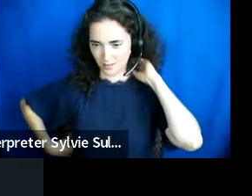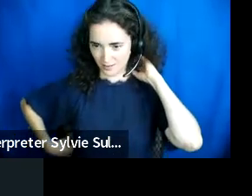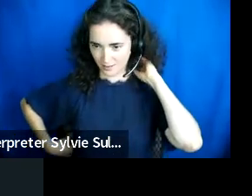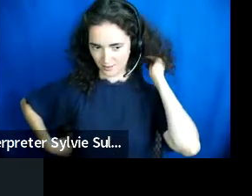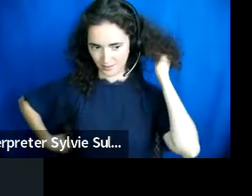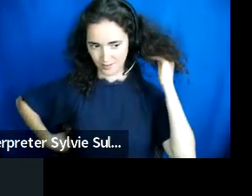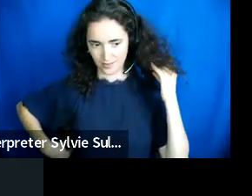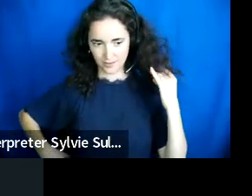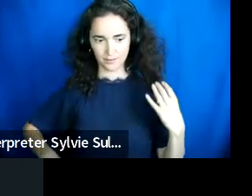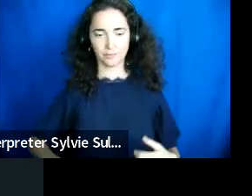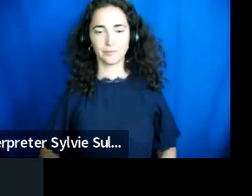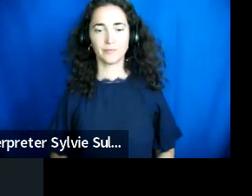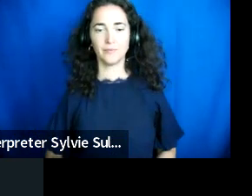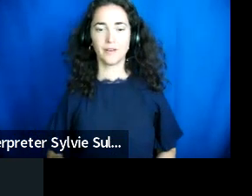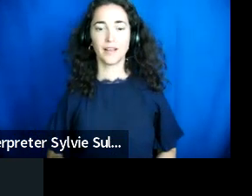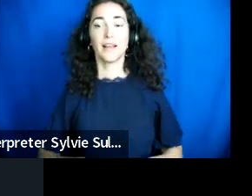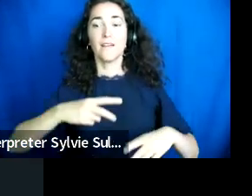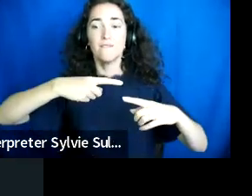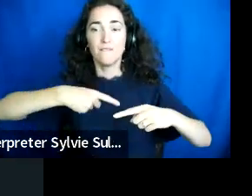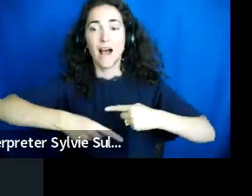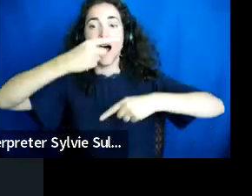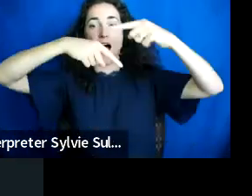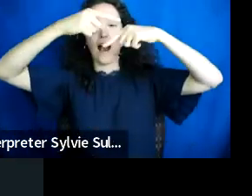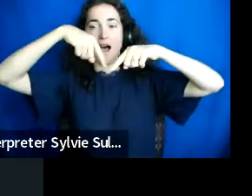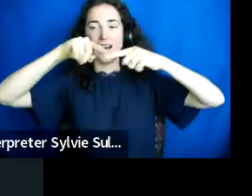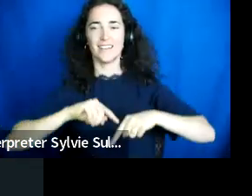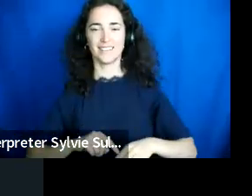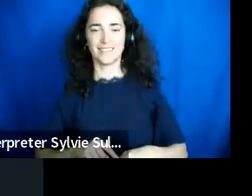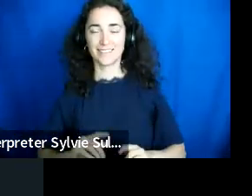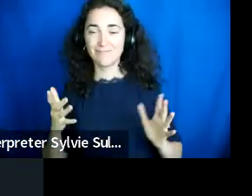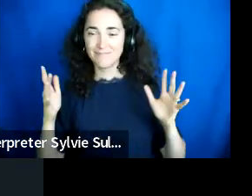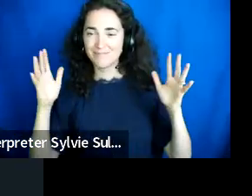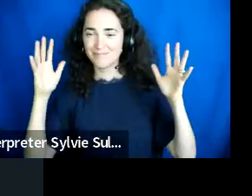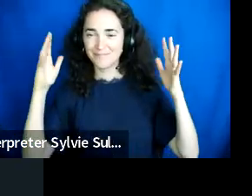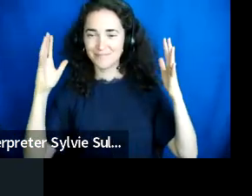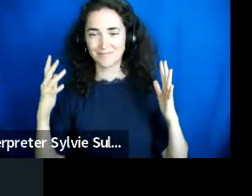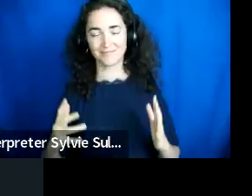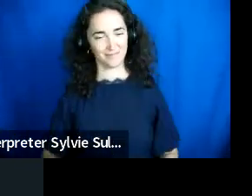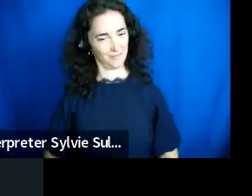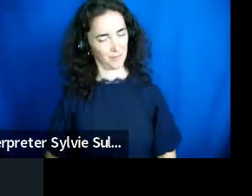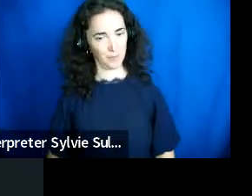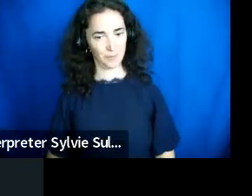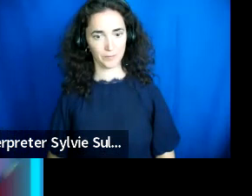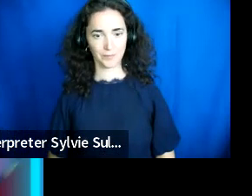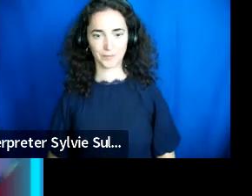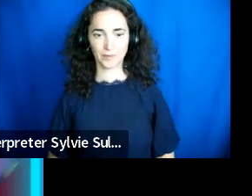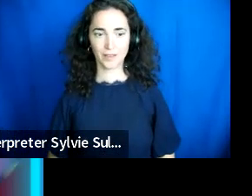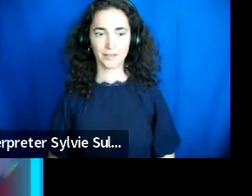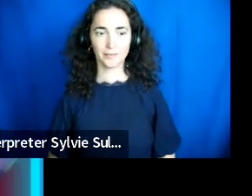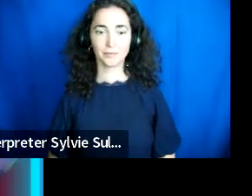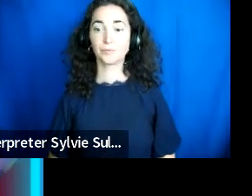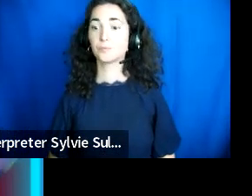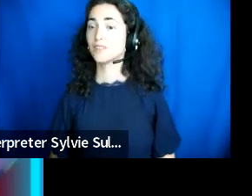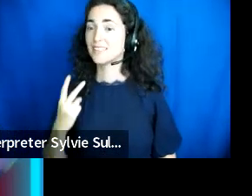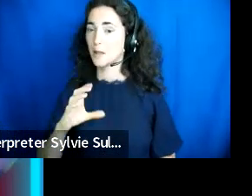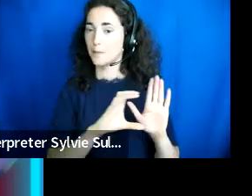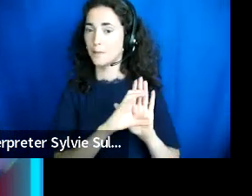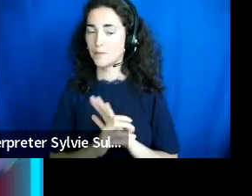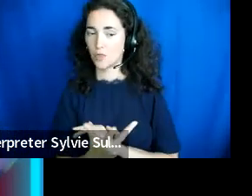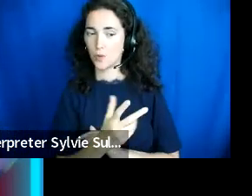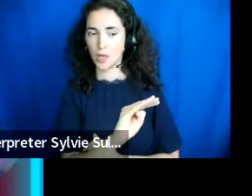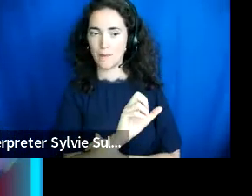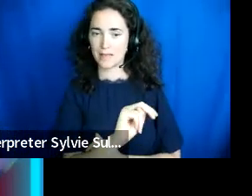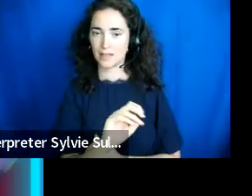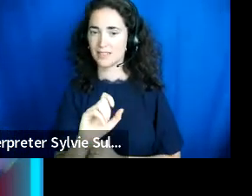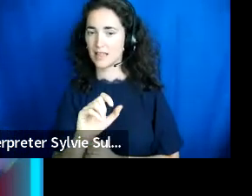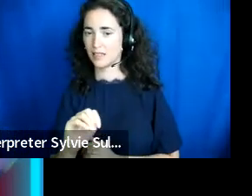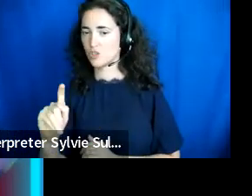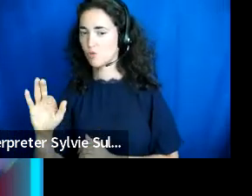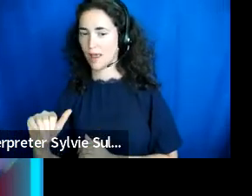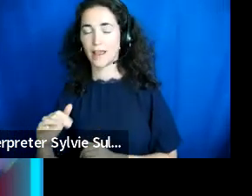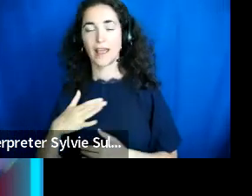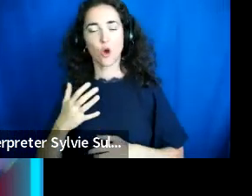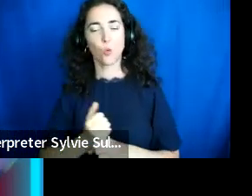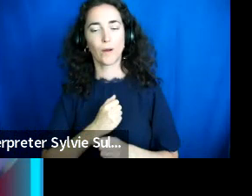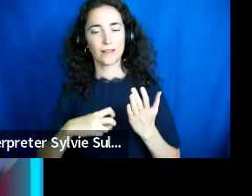Back lips. Yeah. 3 of our campers, Megan, say Lynn and Tray enjoyed winning tickets while playing arcade games.